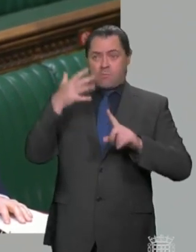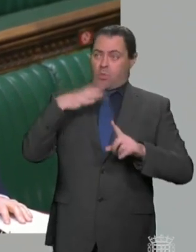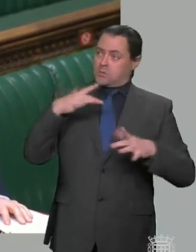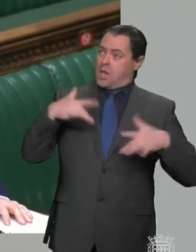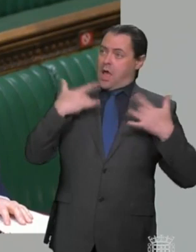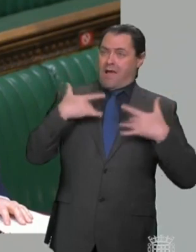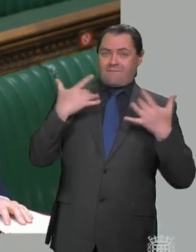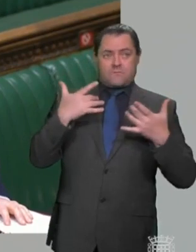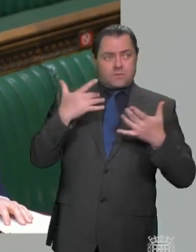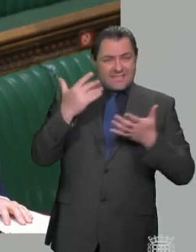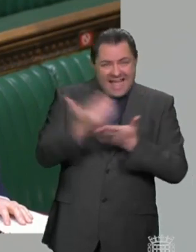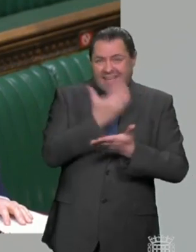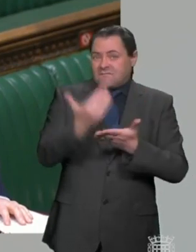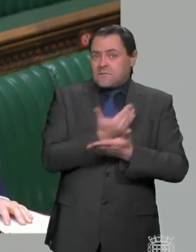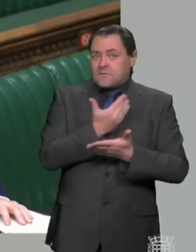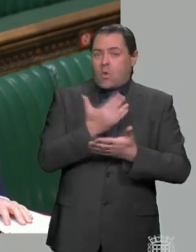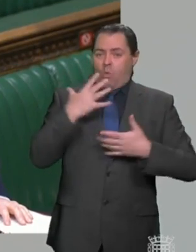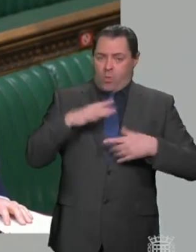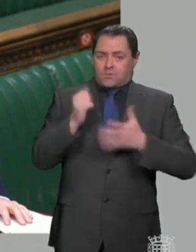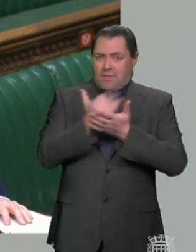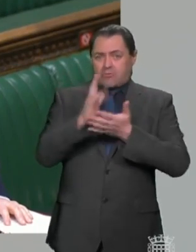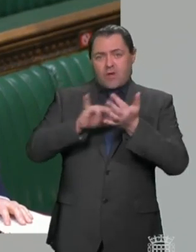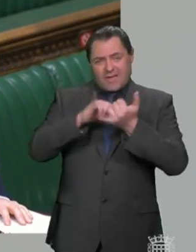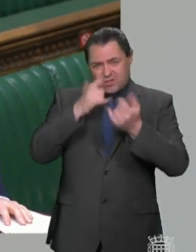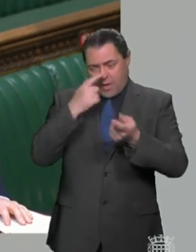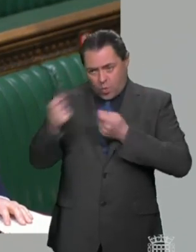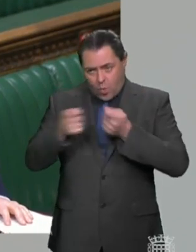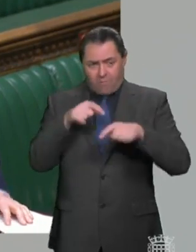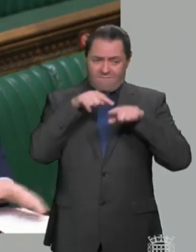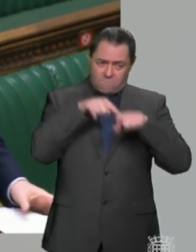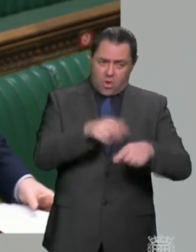protect the NHS, and in accordance with the best scientific advice; that is exactly what we did.